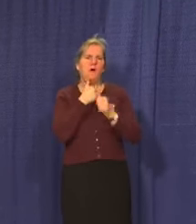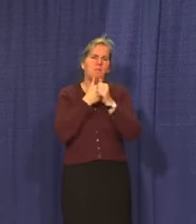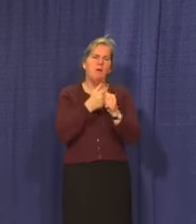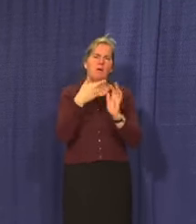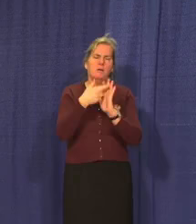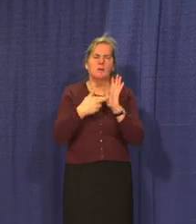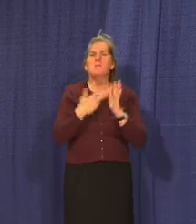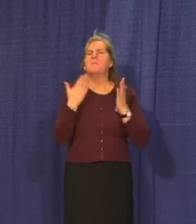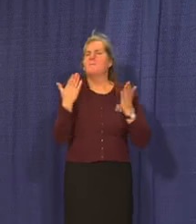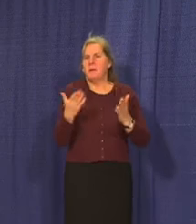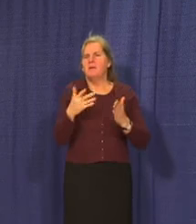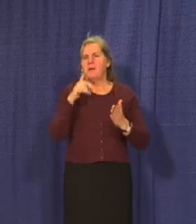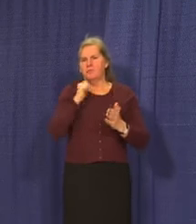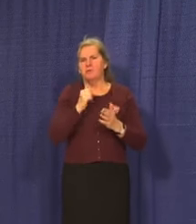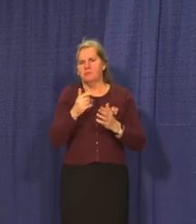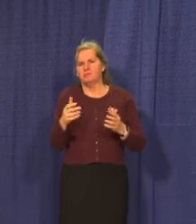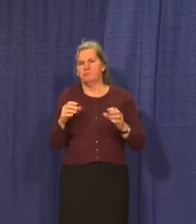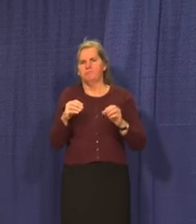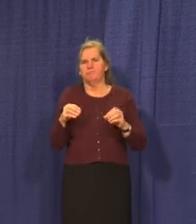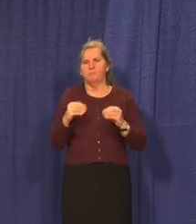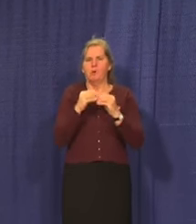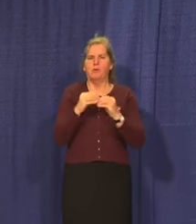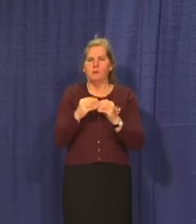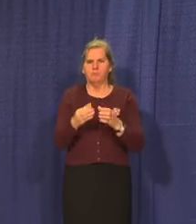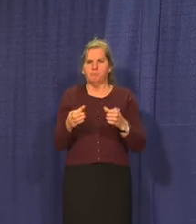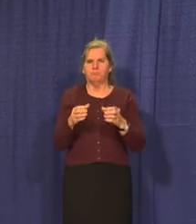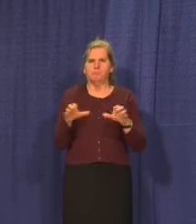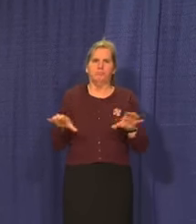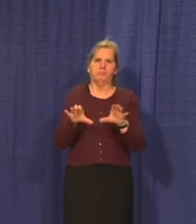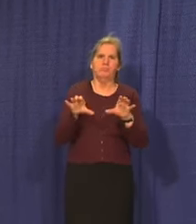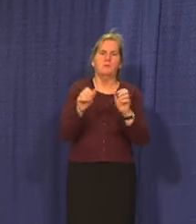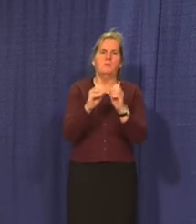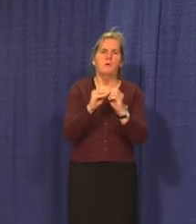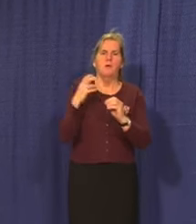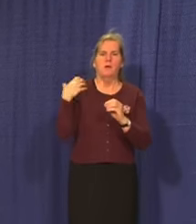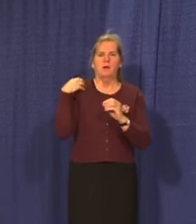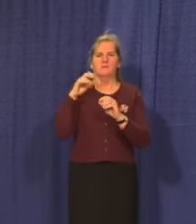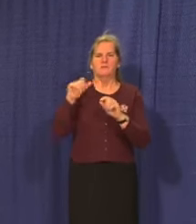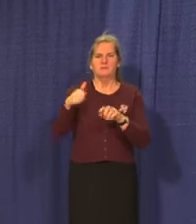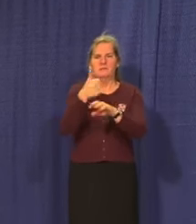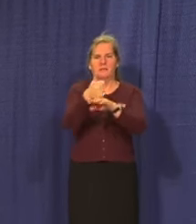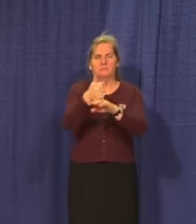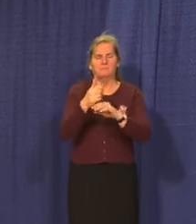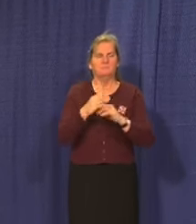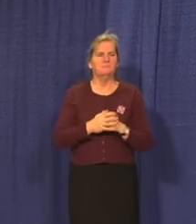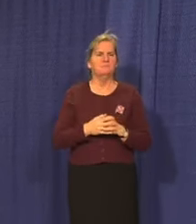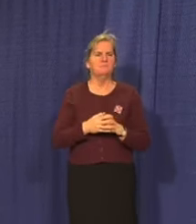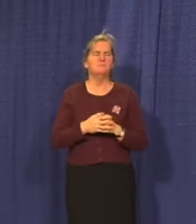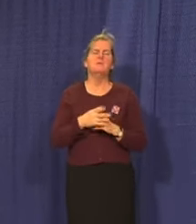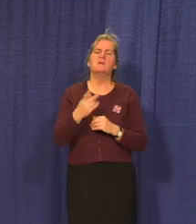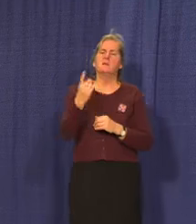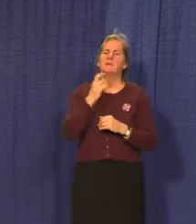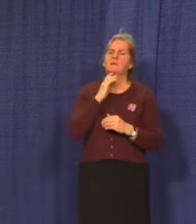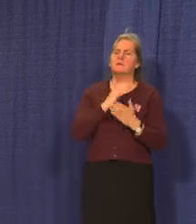HAVE A FOLLOW-UP? I KNOW WE'VE TALKED A BIT ABOUT MASKS. I'M WONDERING IF THERE IS ANY